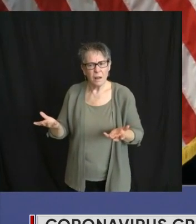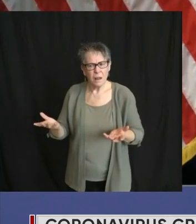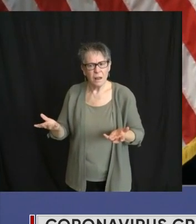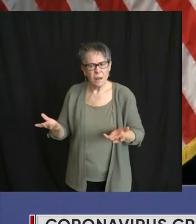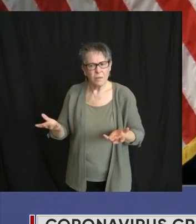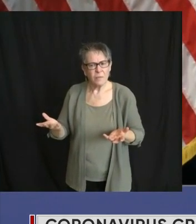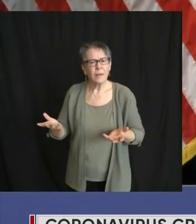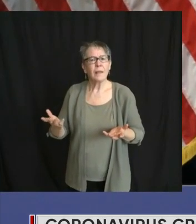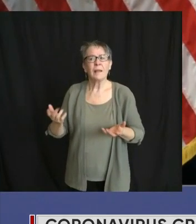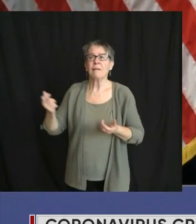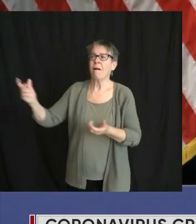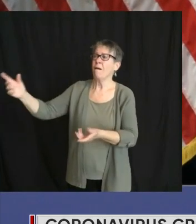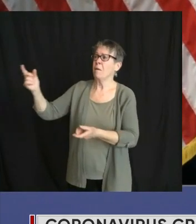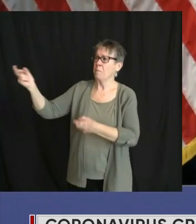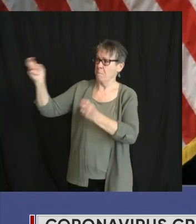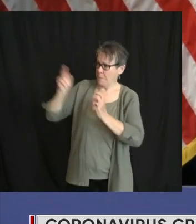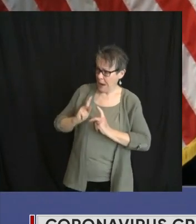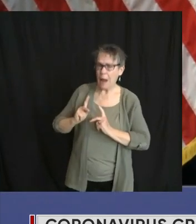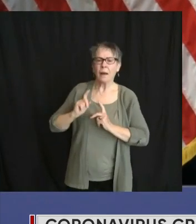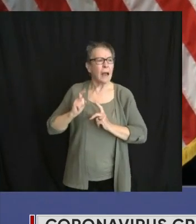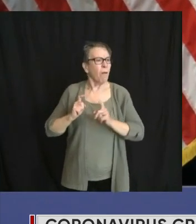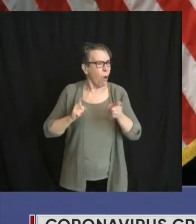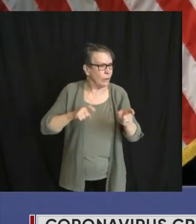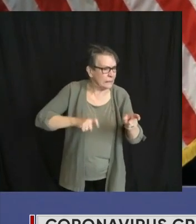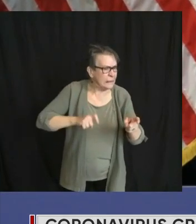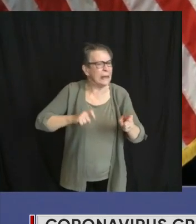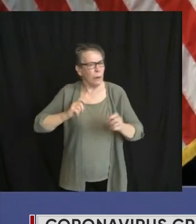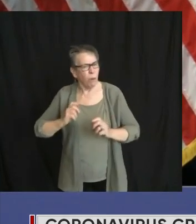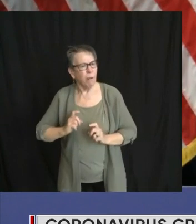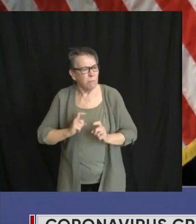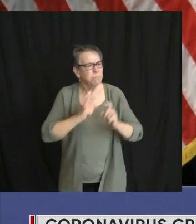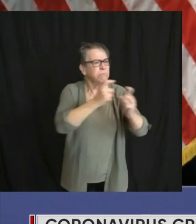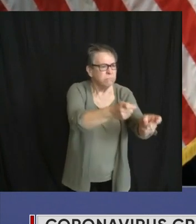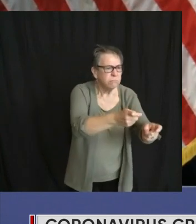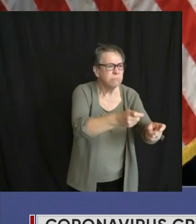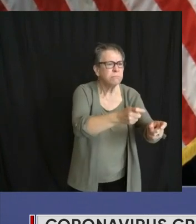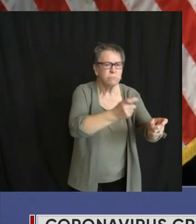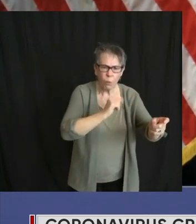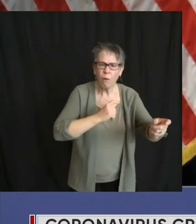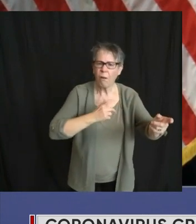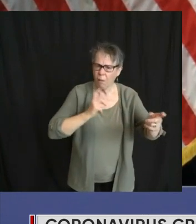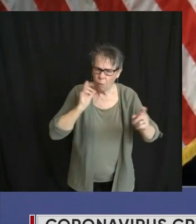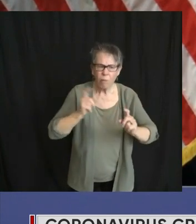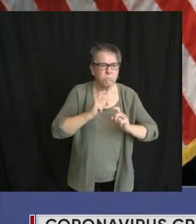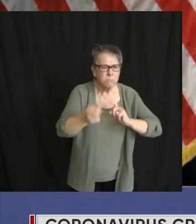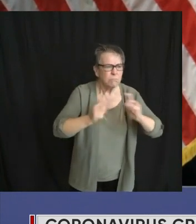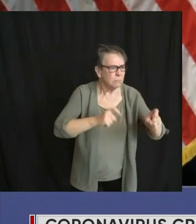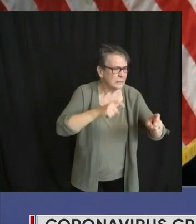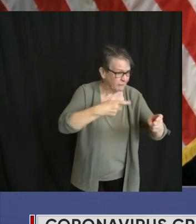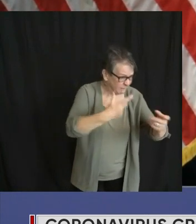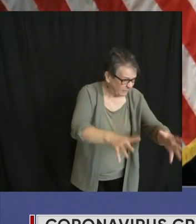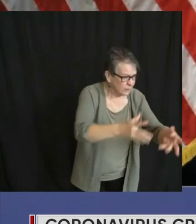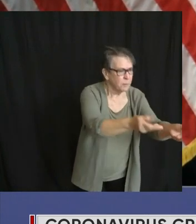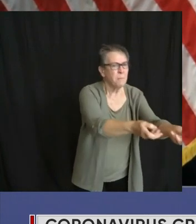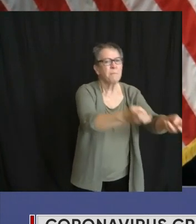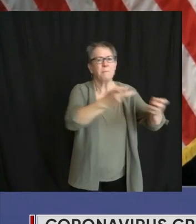ME BECAUSE I HAVE A LOT OF